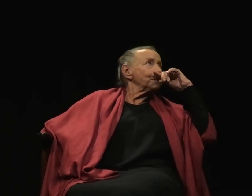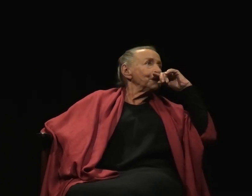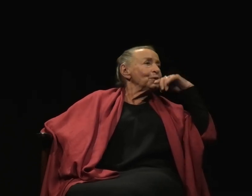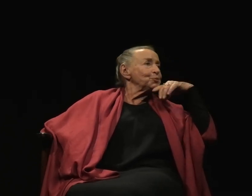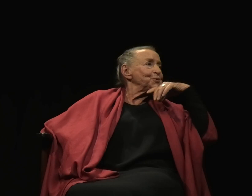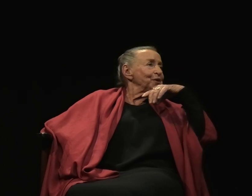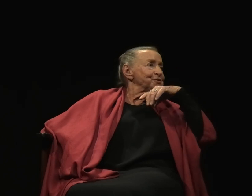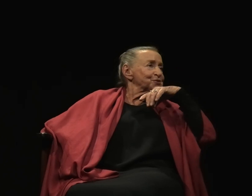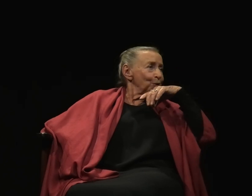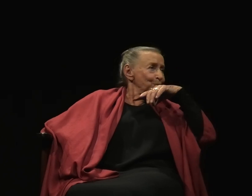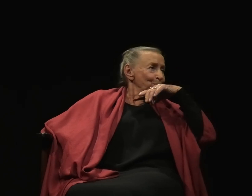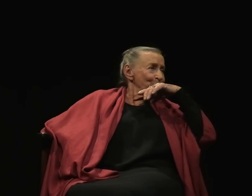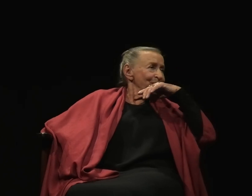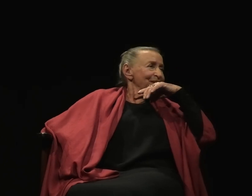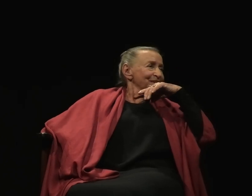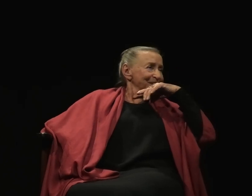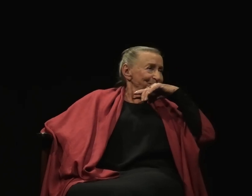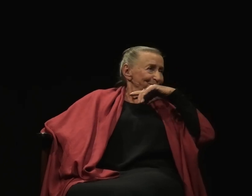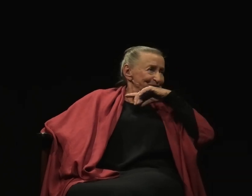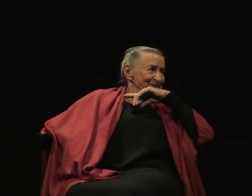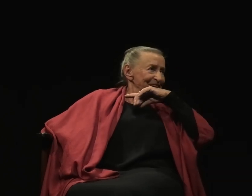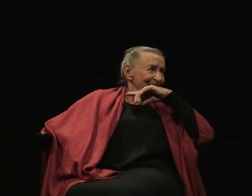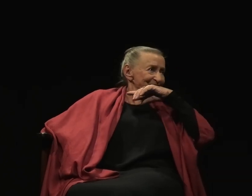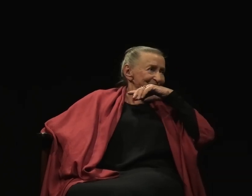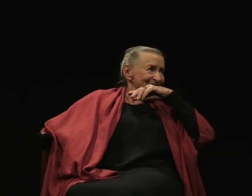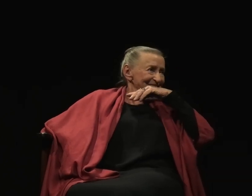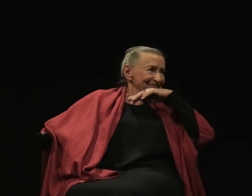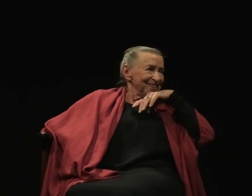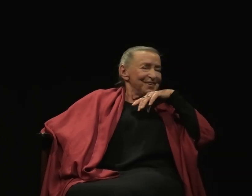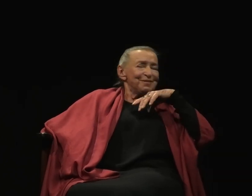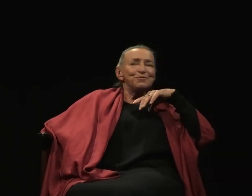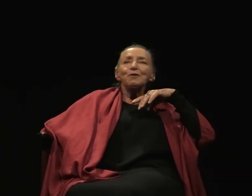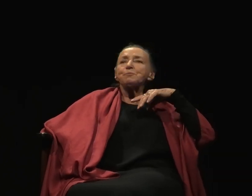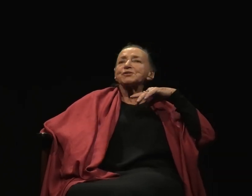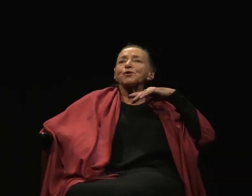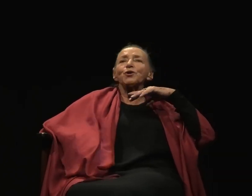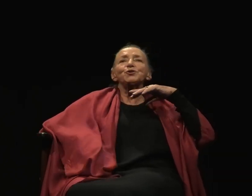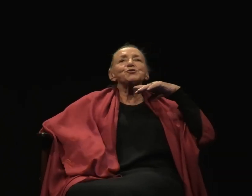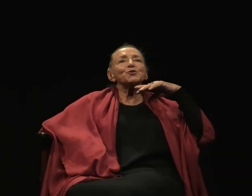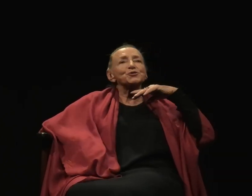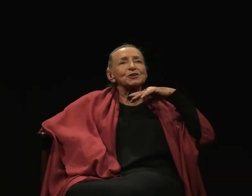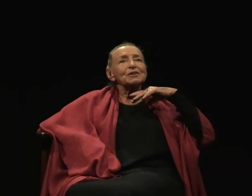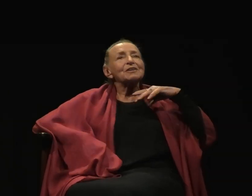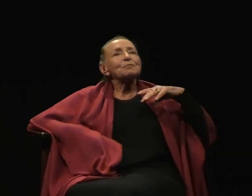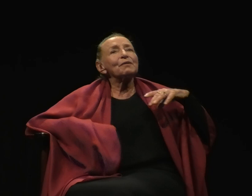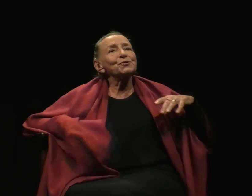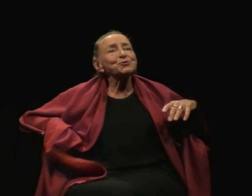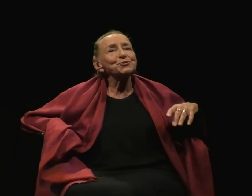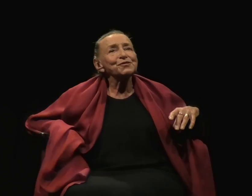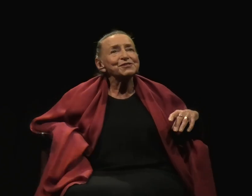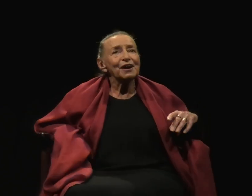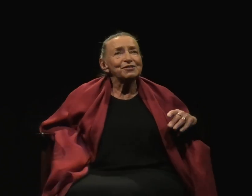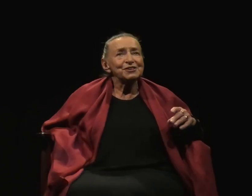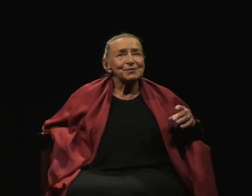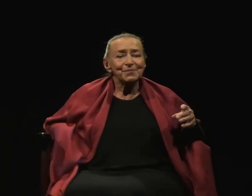After this resolute inner talk, she cried to Zosia, busy in the yard outside.